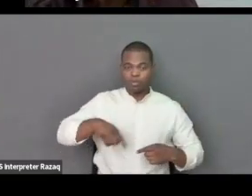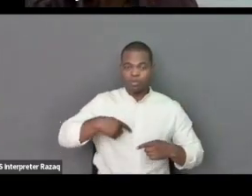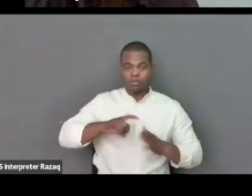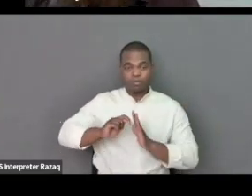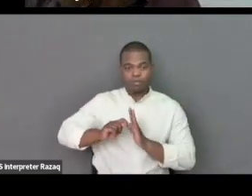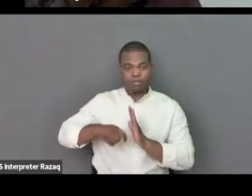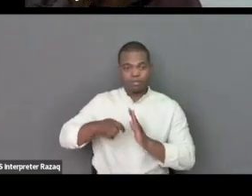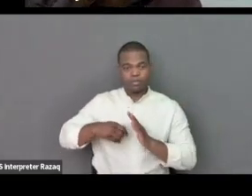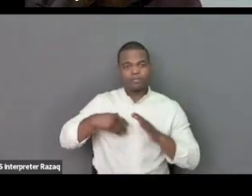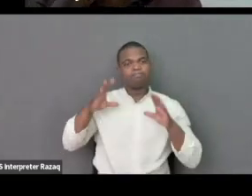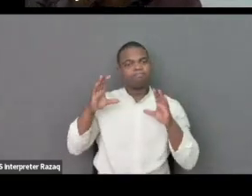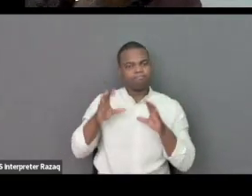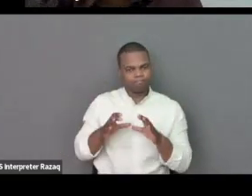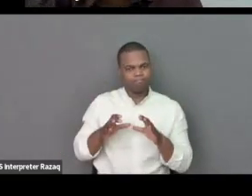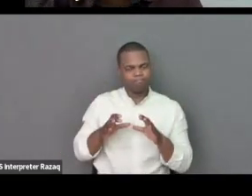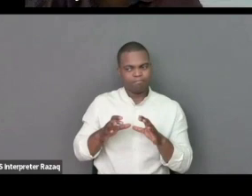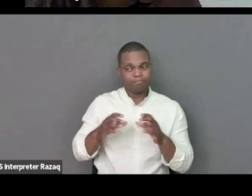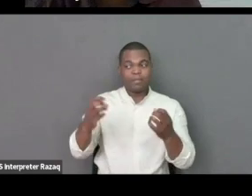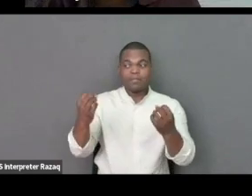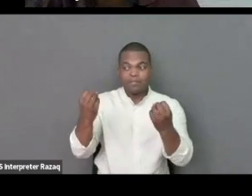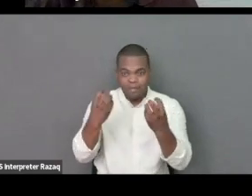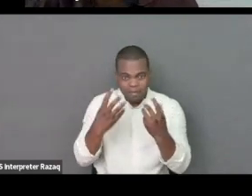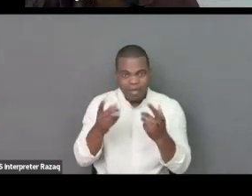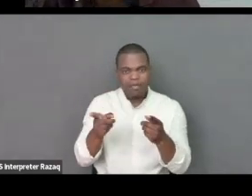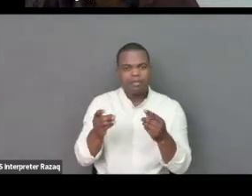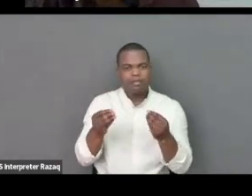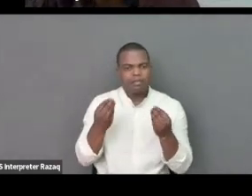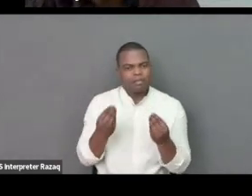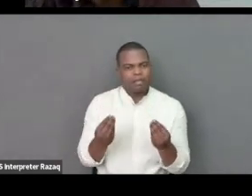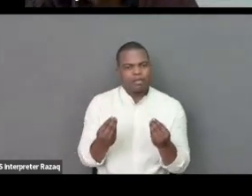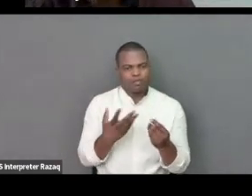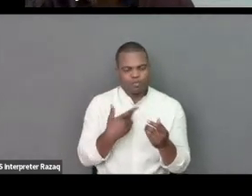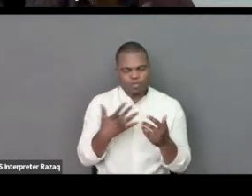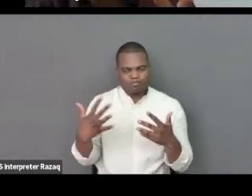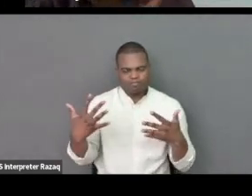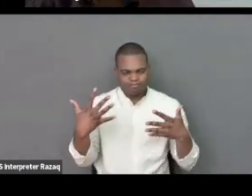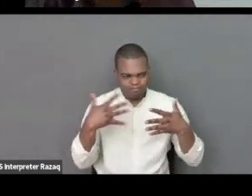website owners. So, we did a